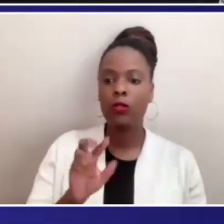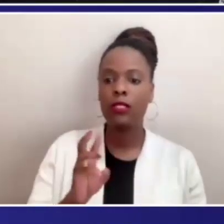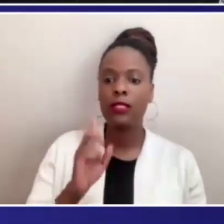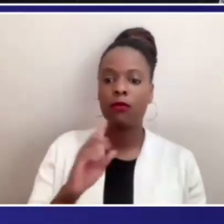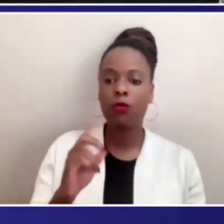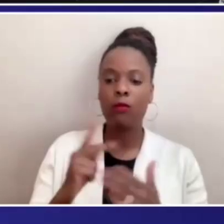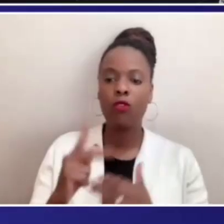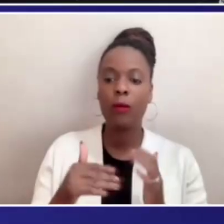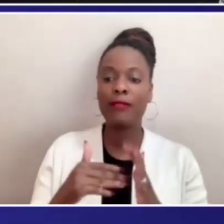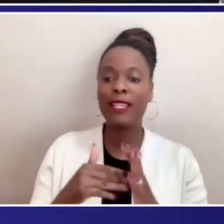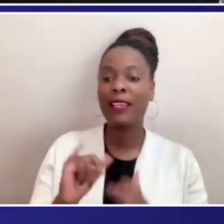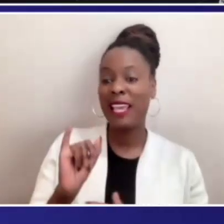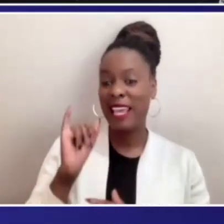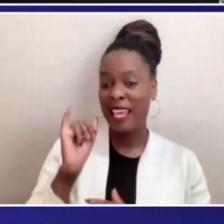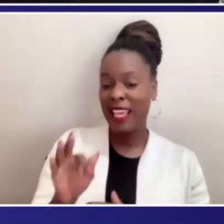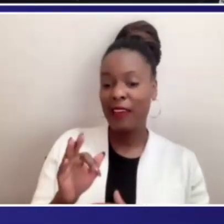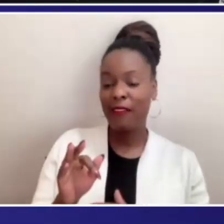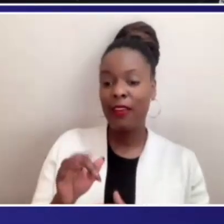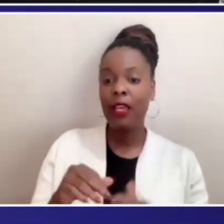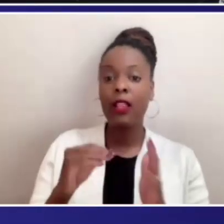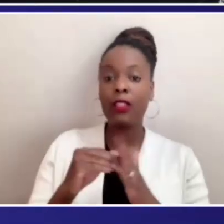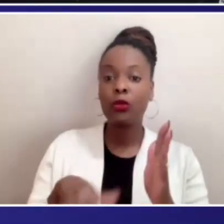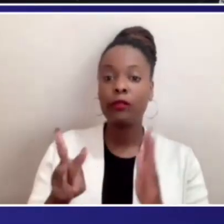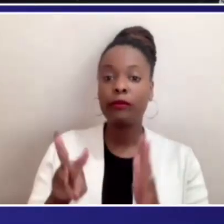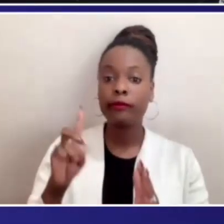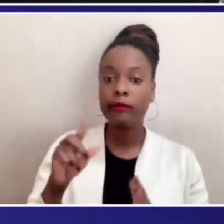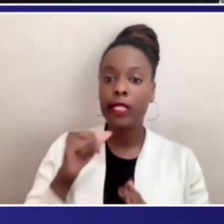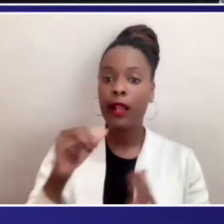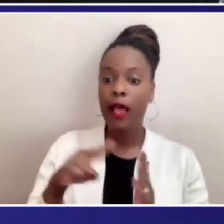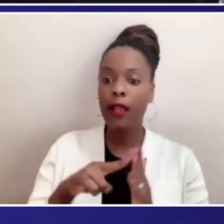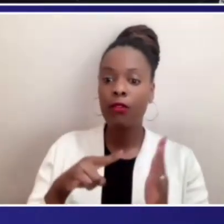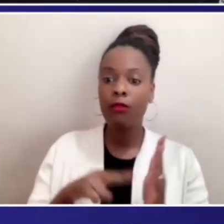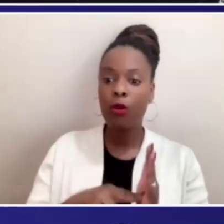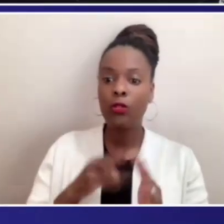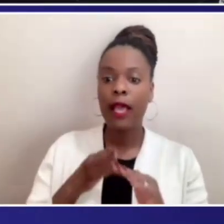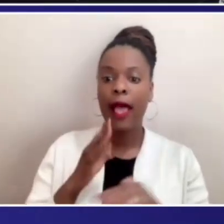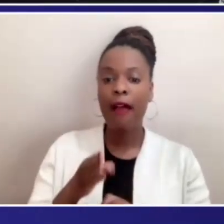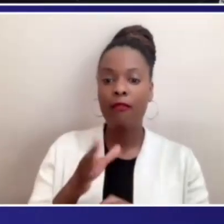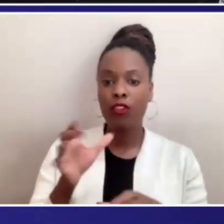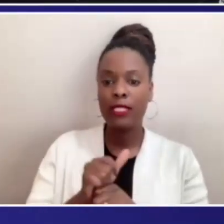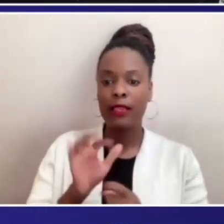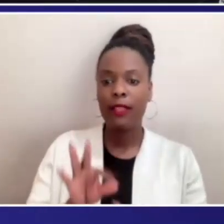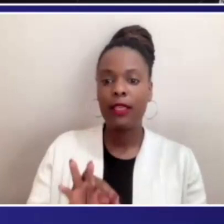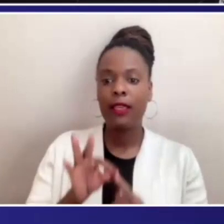any point after receiving the exception under paragraph (b)(2) Romanette four capital B of this section,